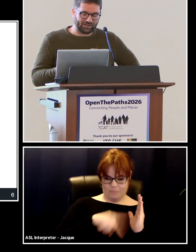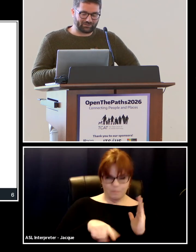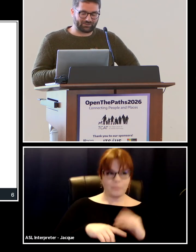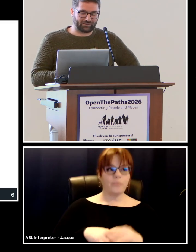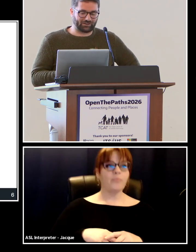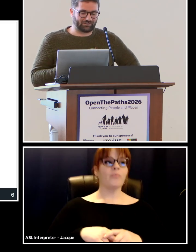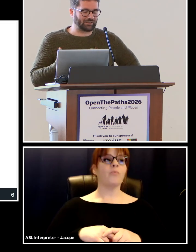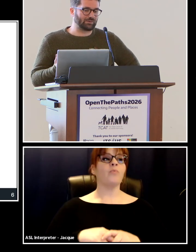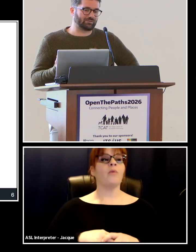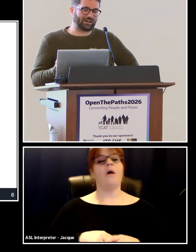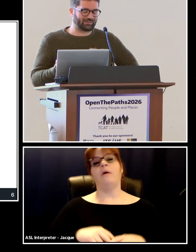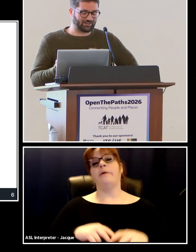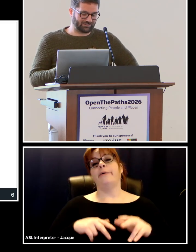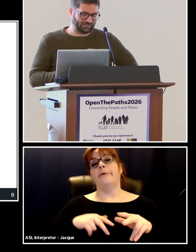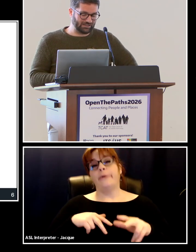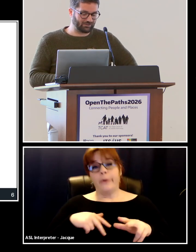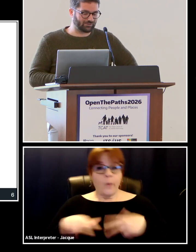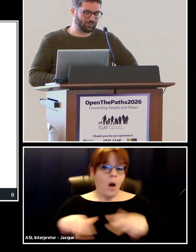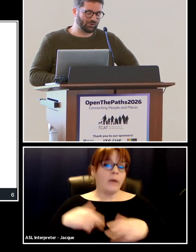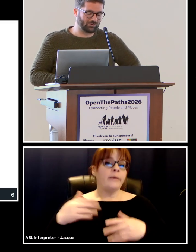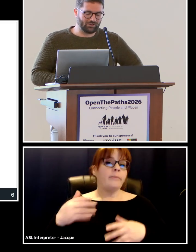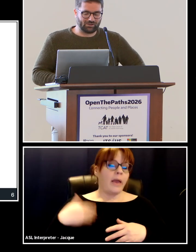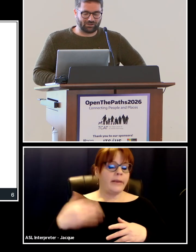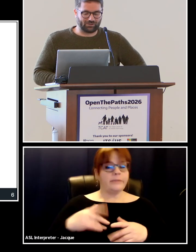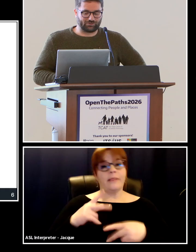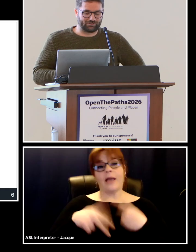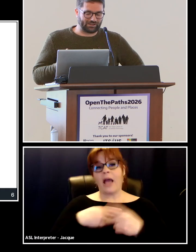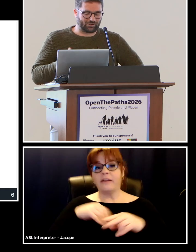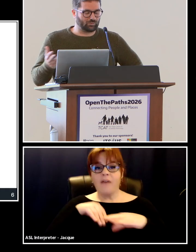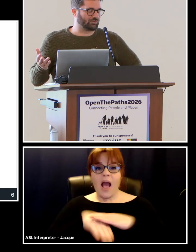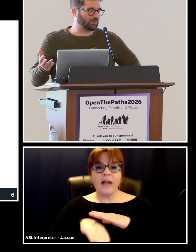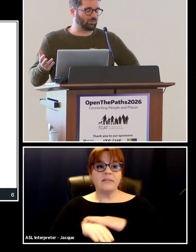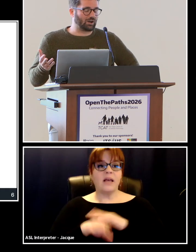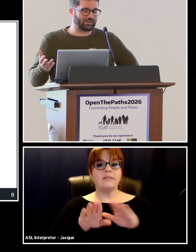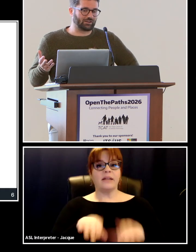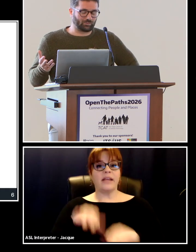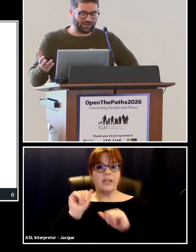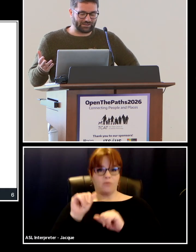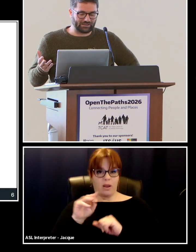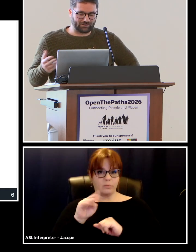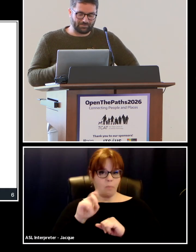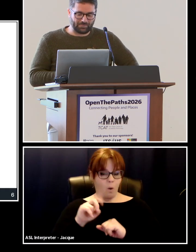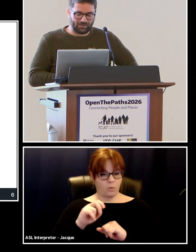pace uh the type of access and egress mode. Uh you can toggle between walking or biking.